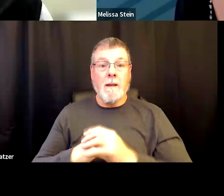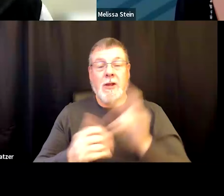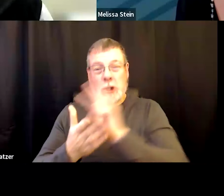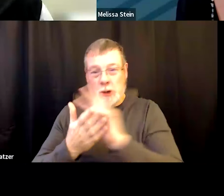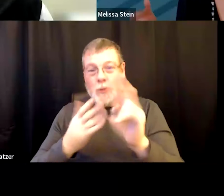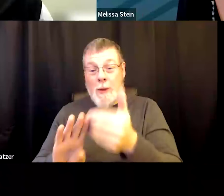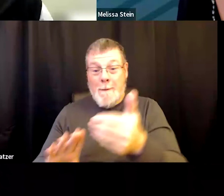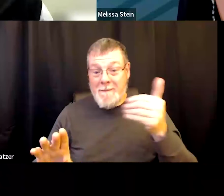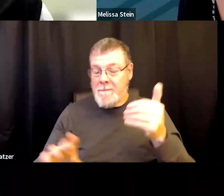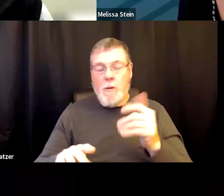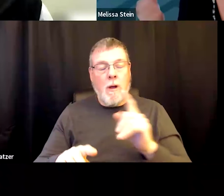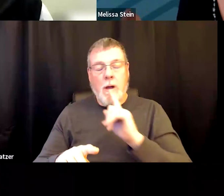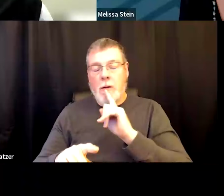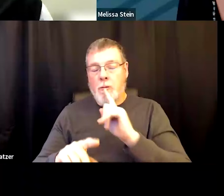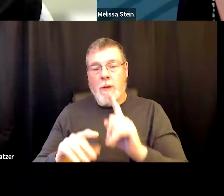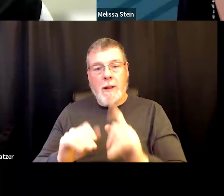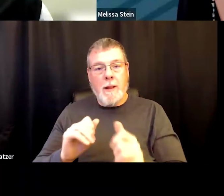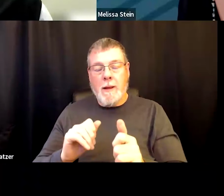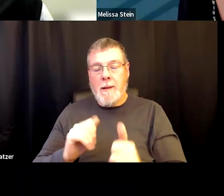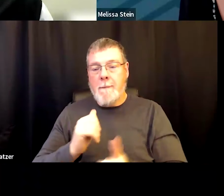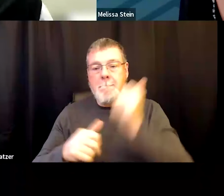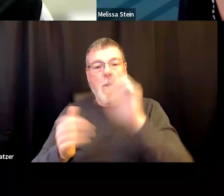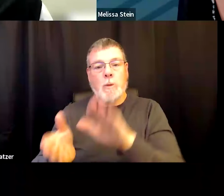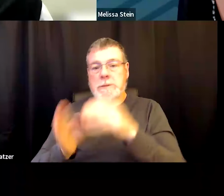are the most deadly two weeks of that person's life.